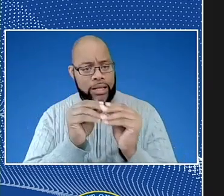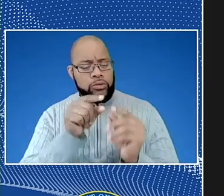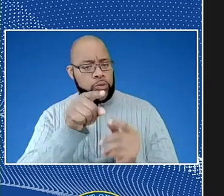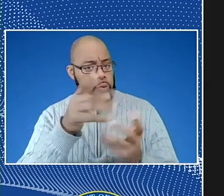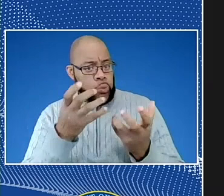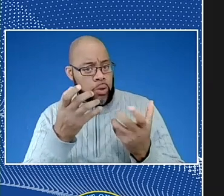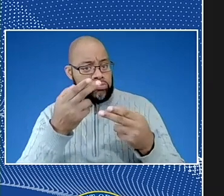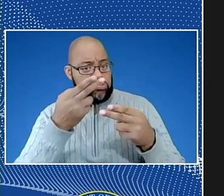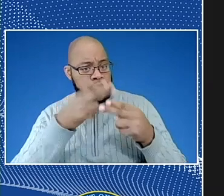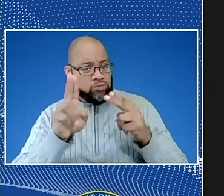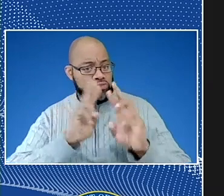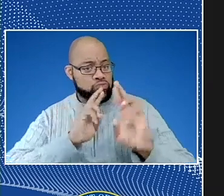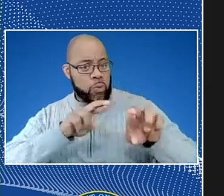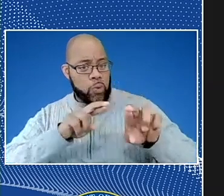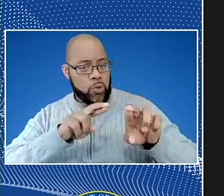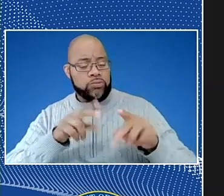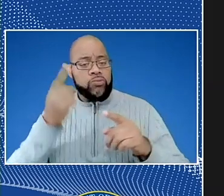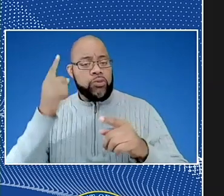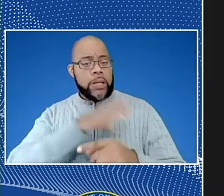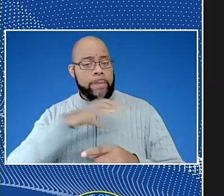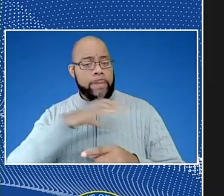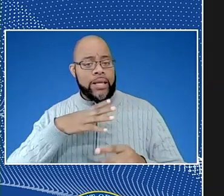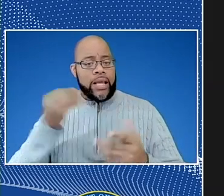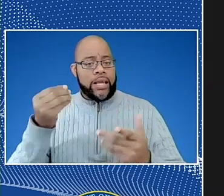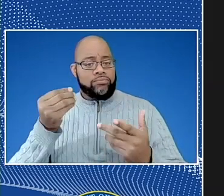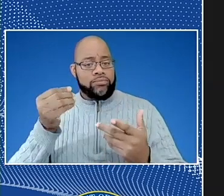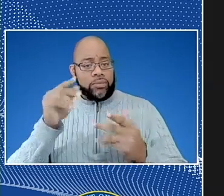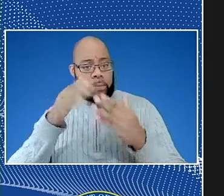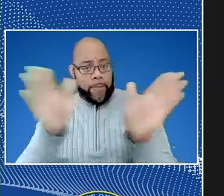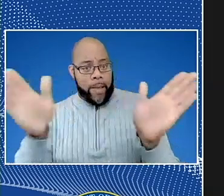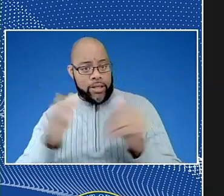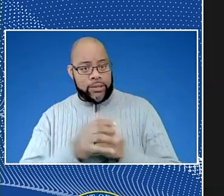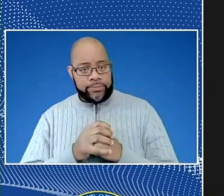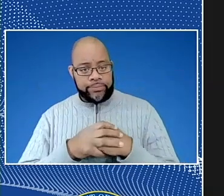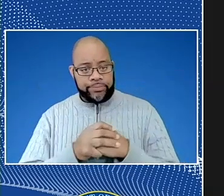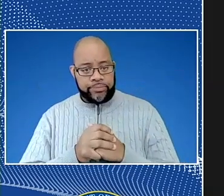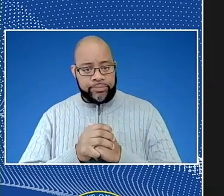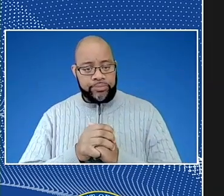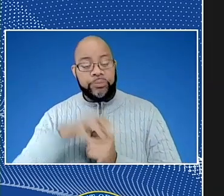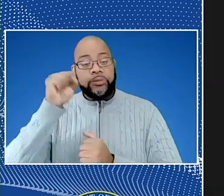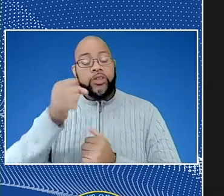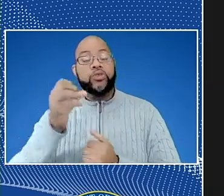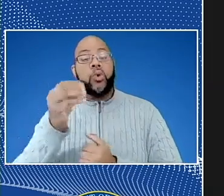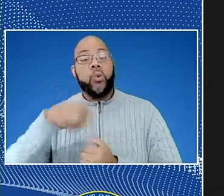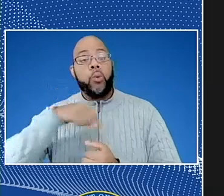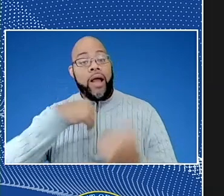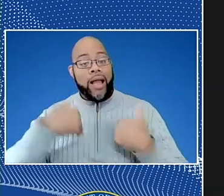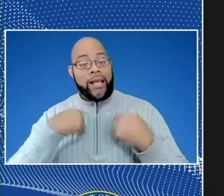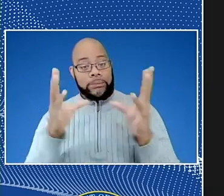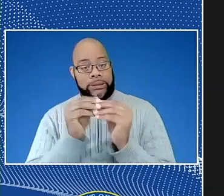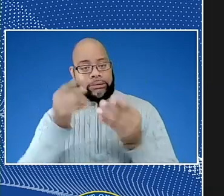report out to the committee and the viewing public? Yeah. So we had a caucus to discuss part C.